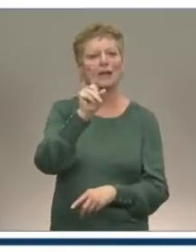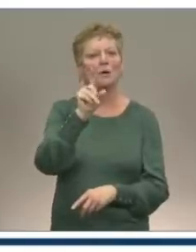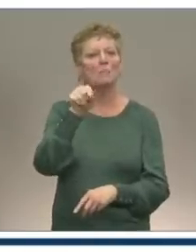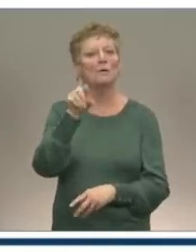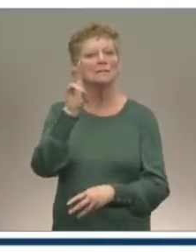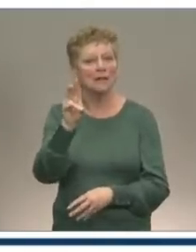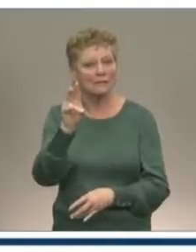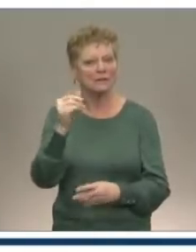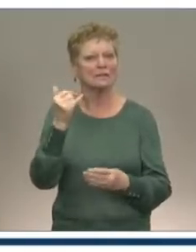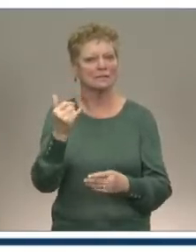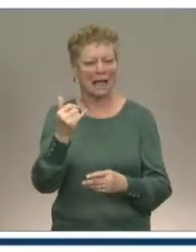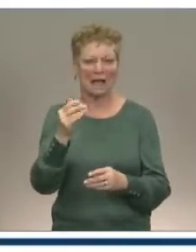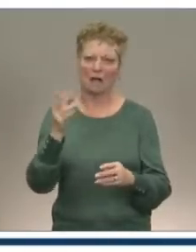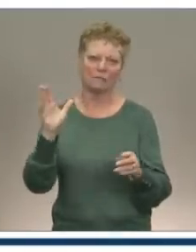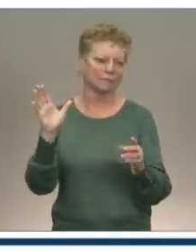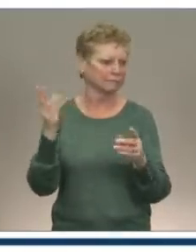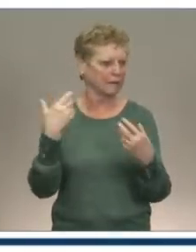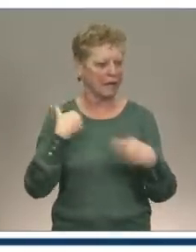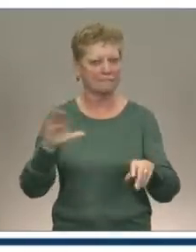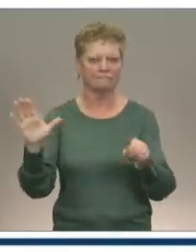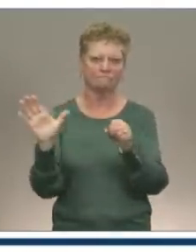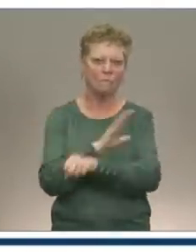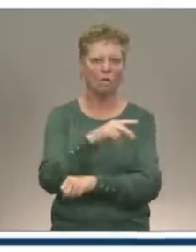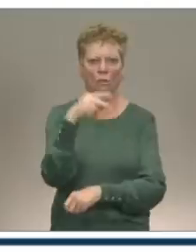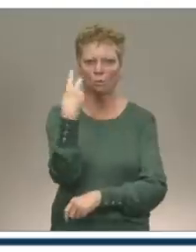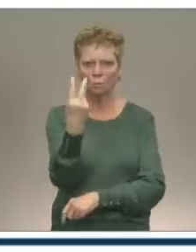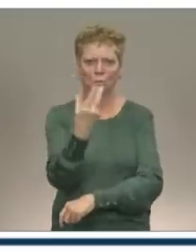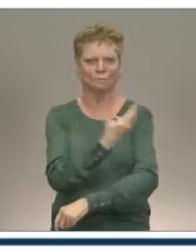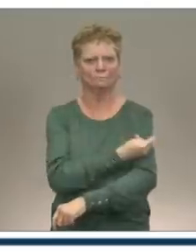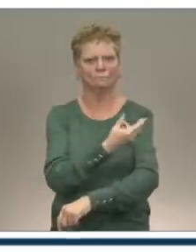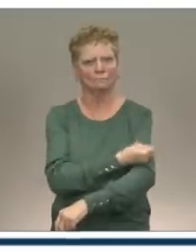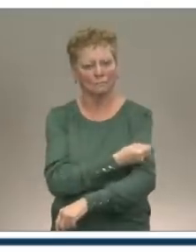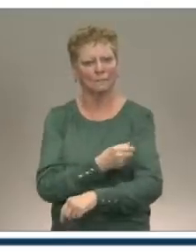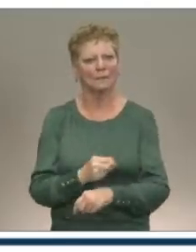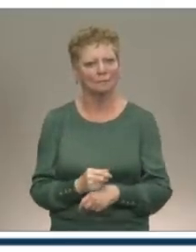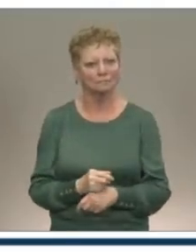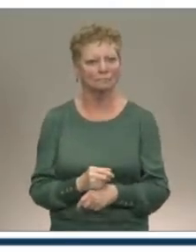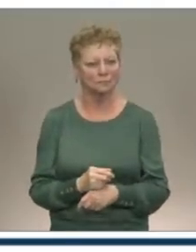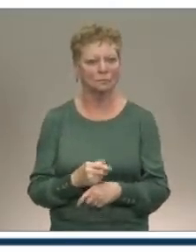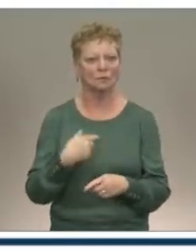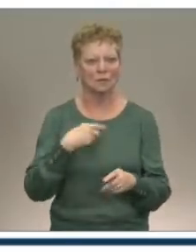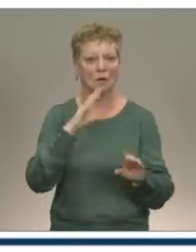now fully vaccinated so and thankfully some of those will start to include the children